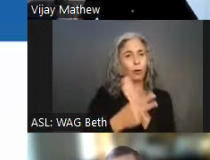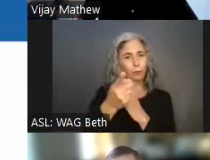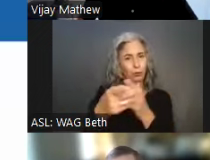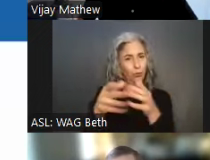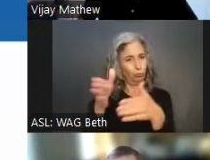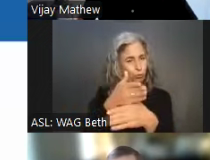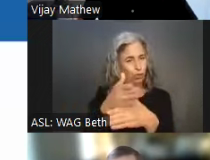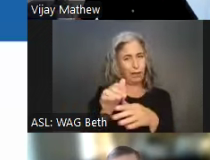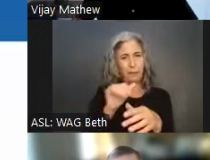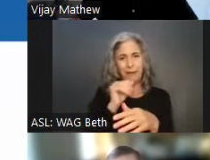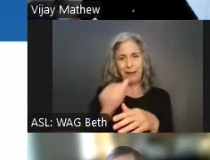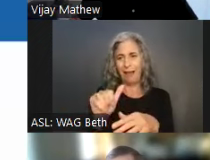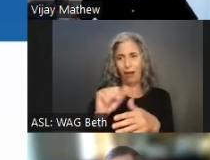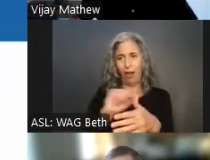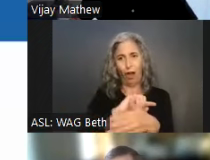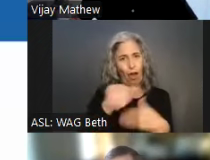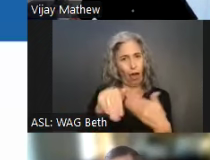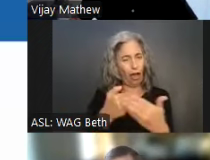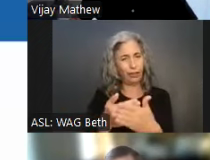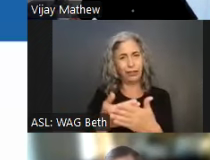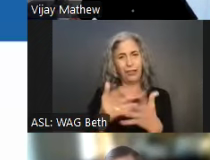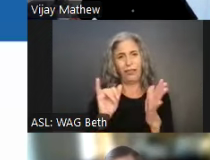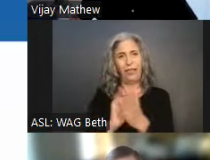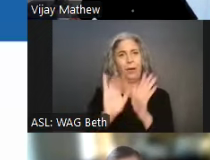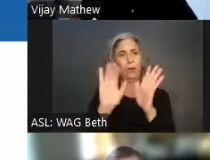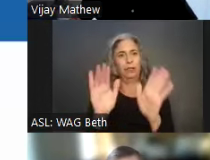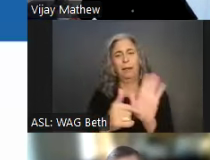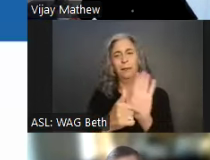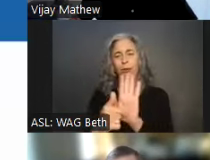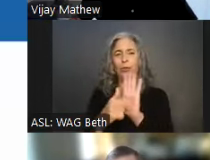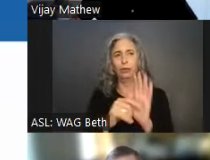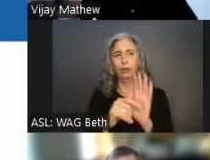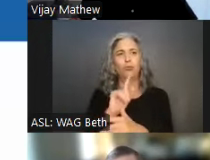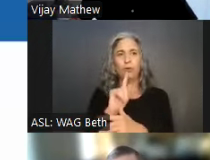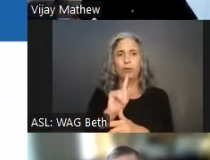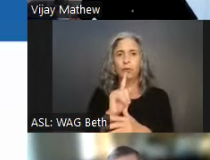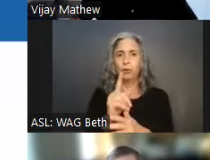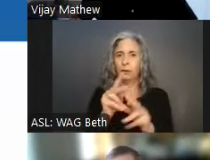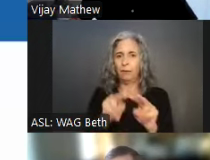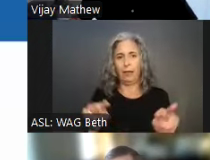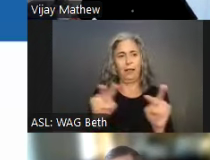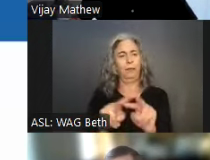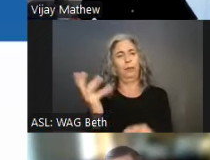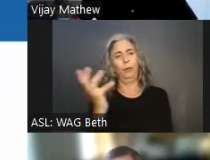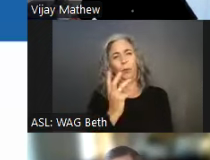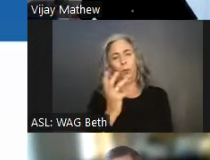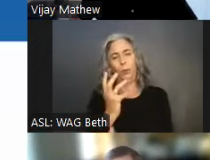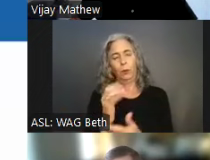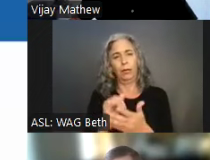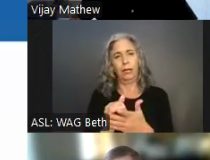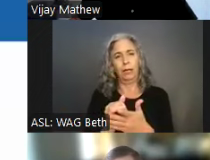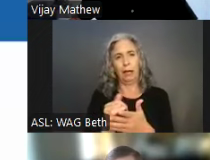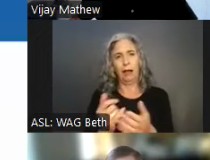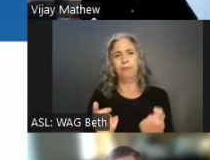but not others. So I thought the demonstration was very, very valuable and it spoke to me a lot.